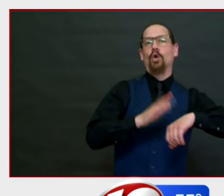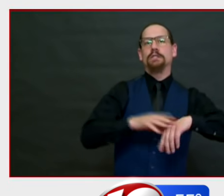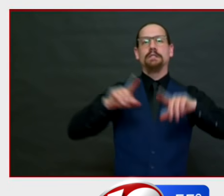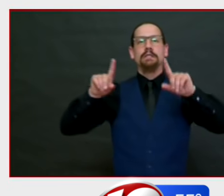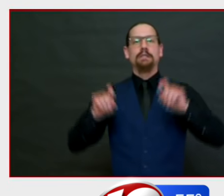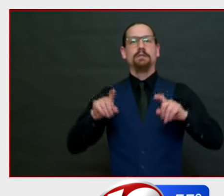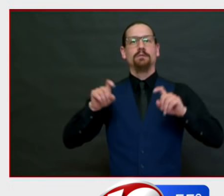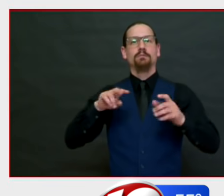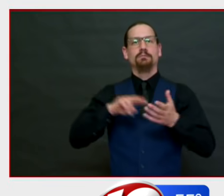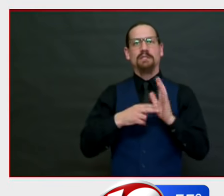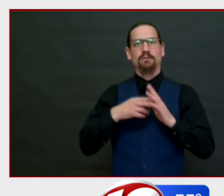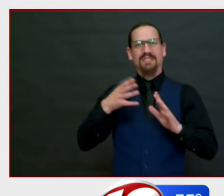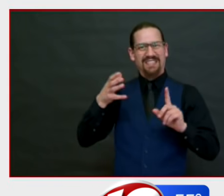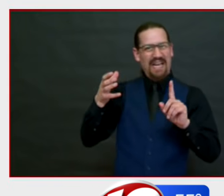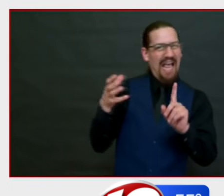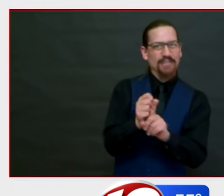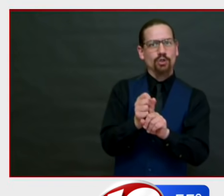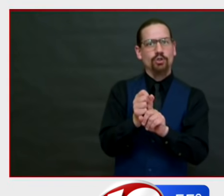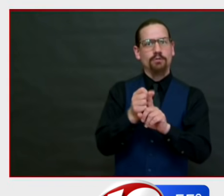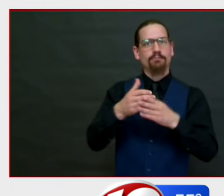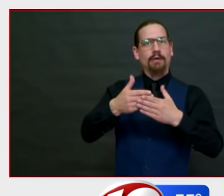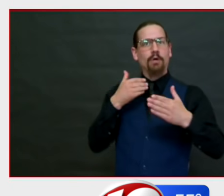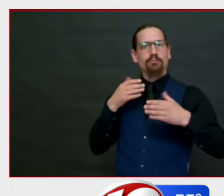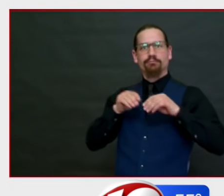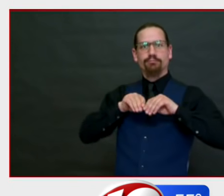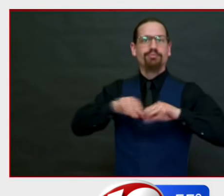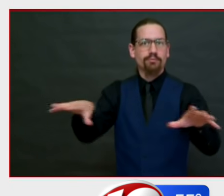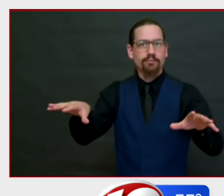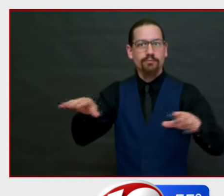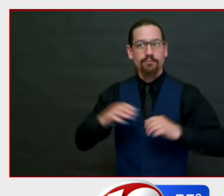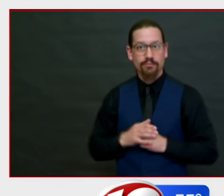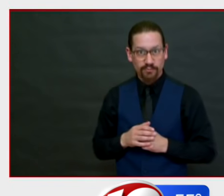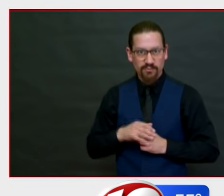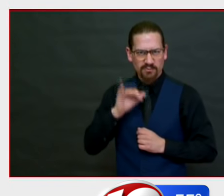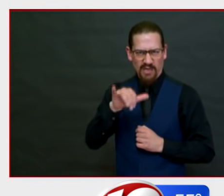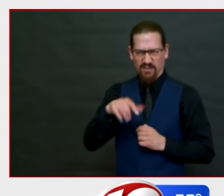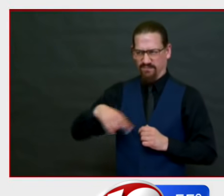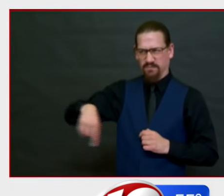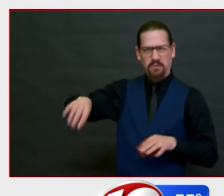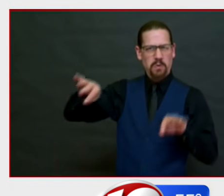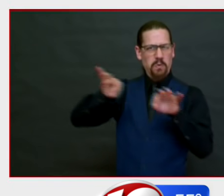WARNING TESTING FRUIT THEIR OWN POPULATION -- EARLY WARNING TESTING FOR THEIR OWN POPULATION.